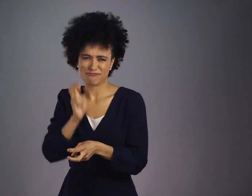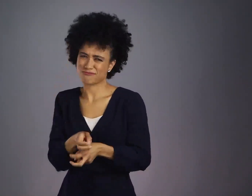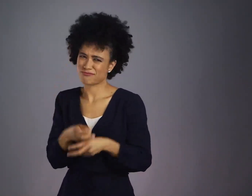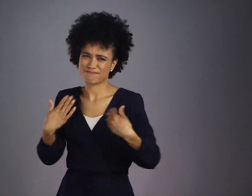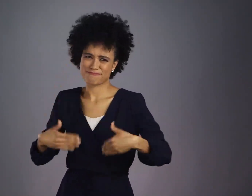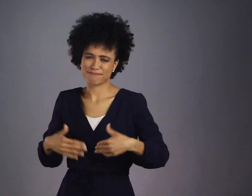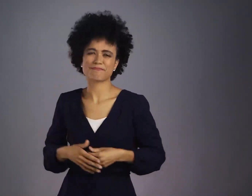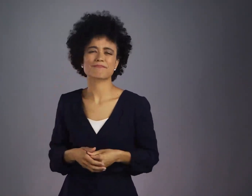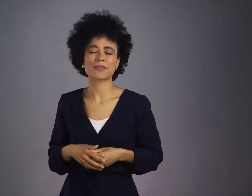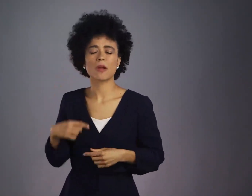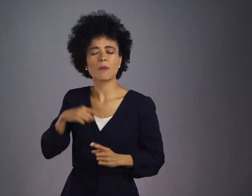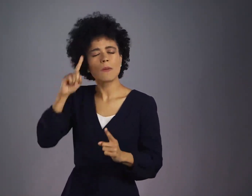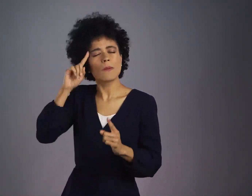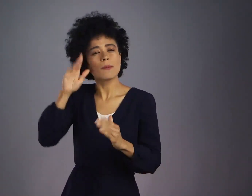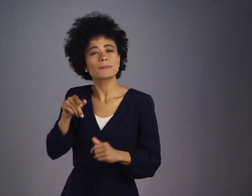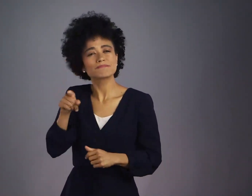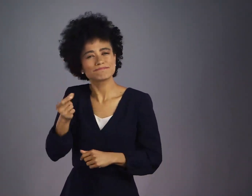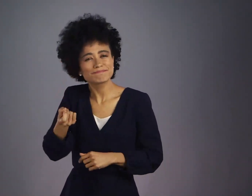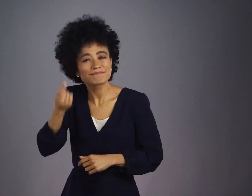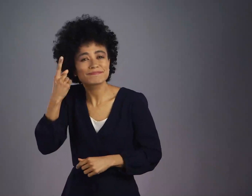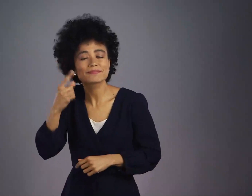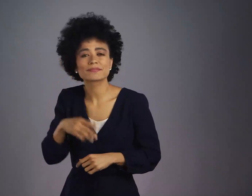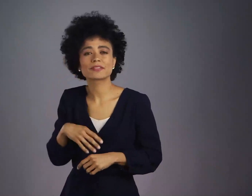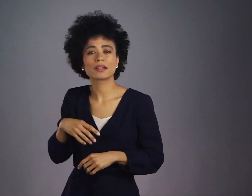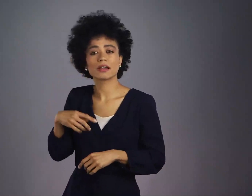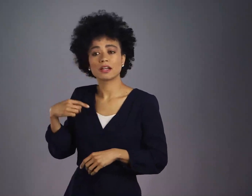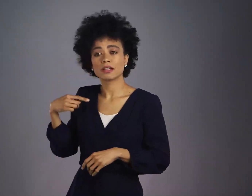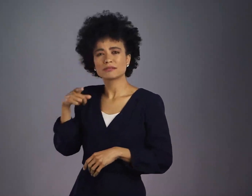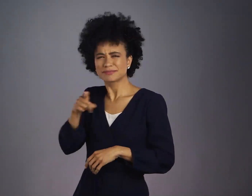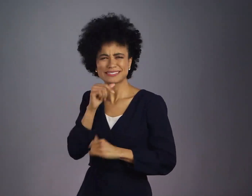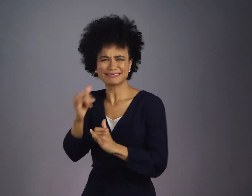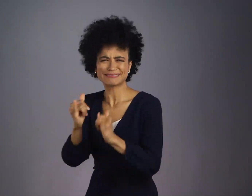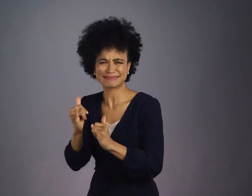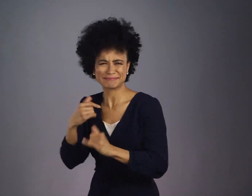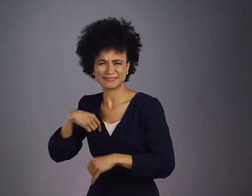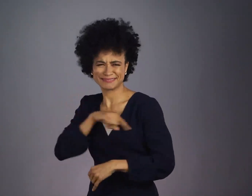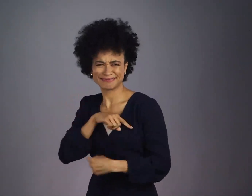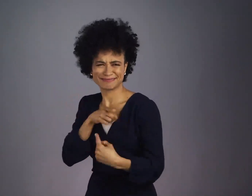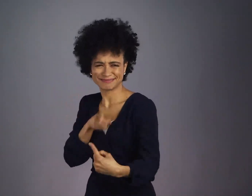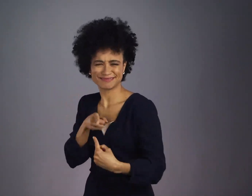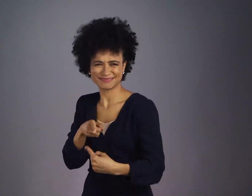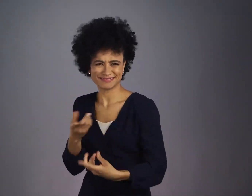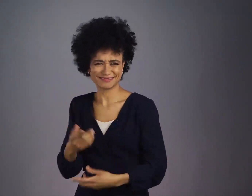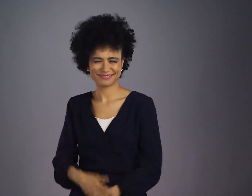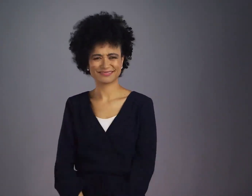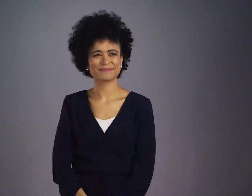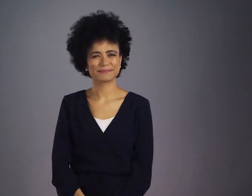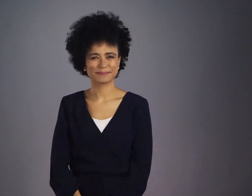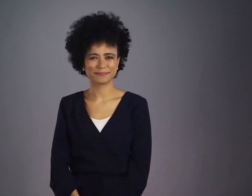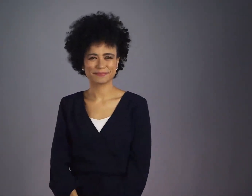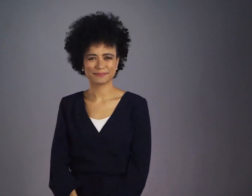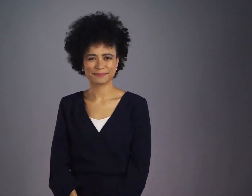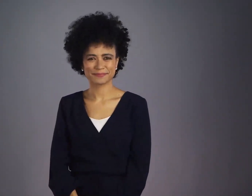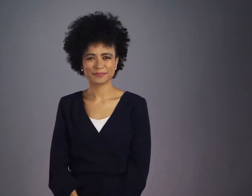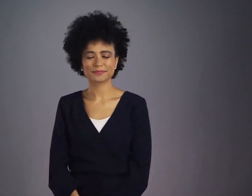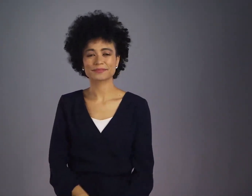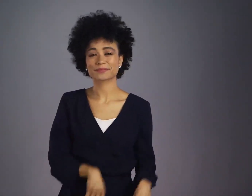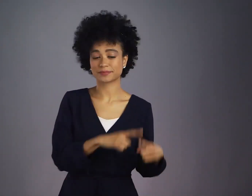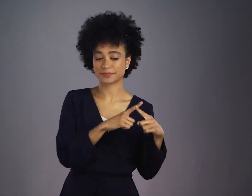That is why we are anxious that you understand, and that you avoid these unnecessary difficulties.